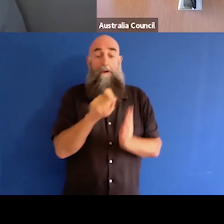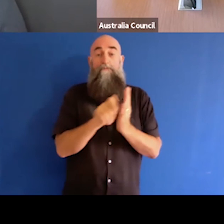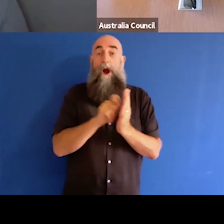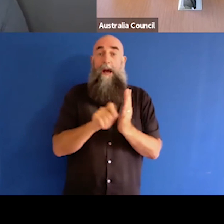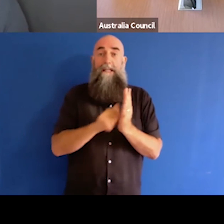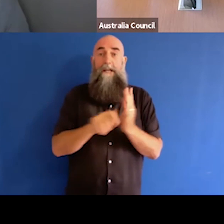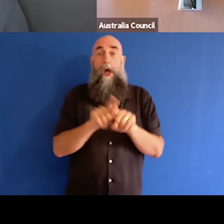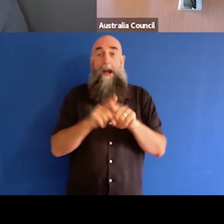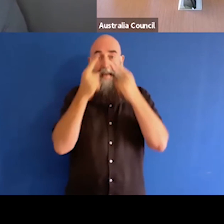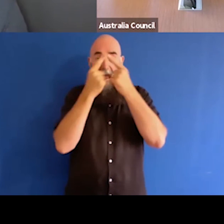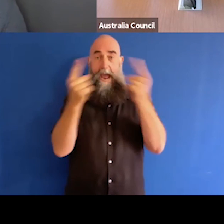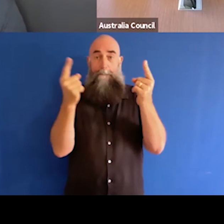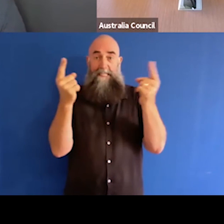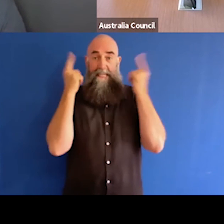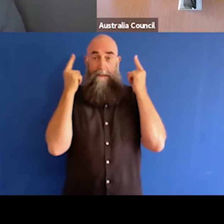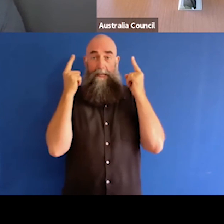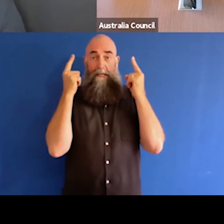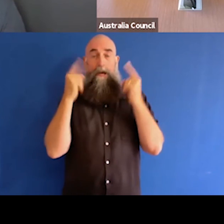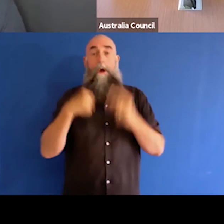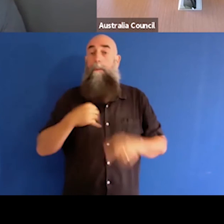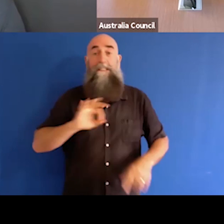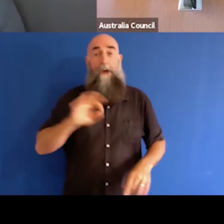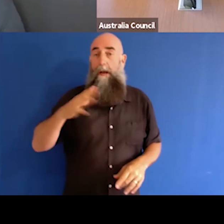We don't need footnotes. We don't need references.